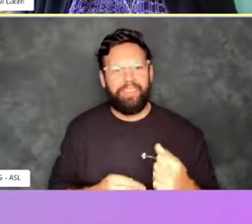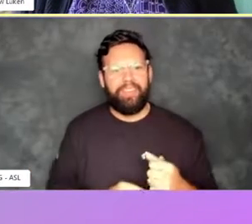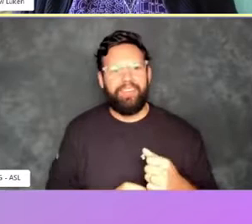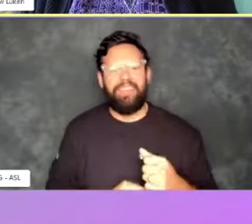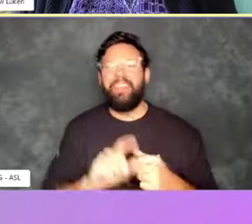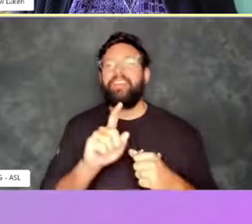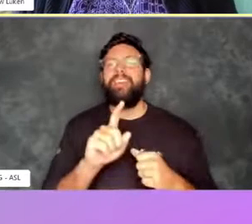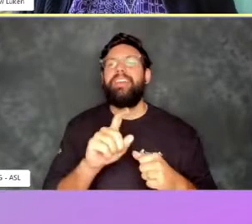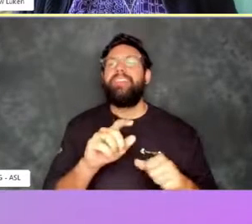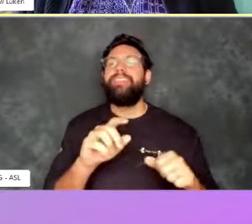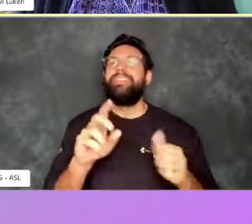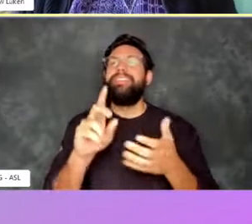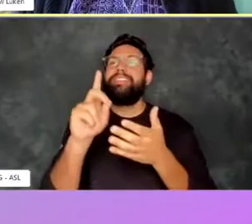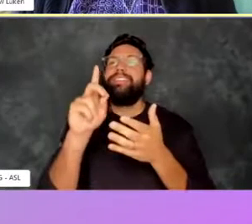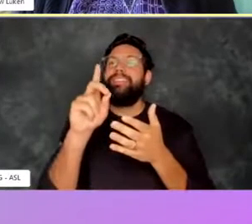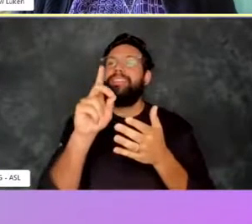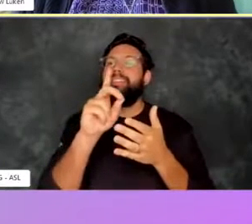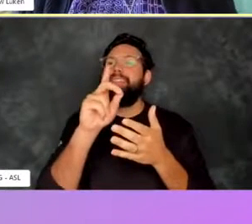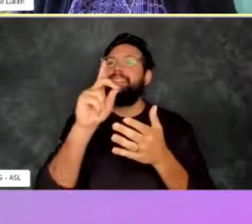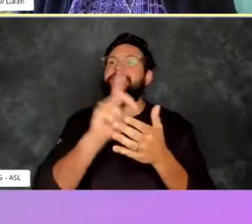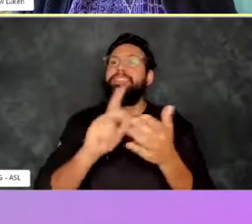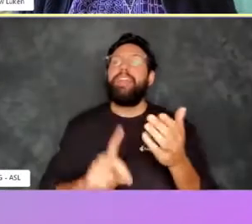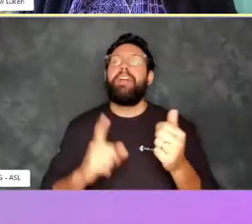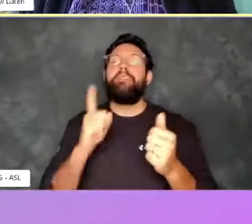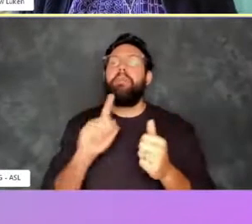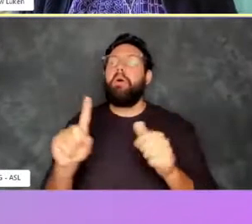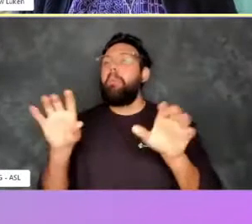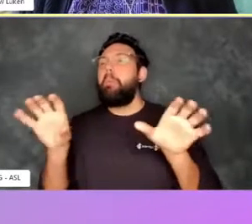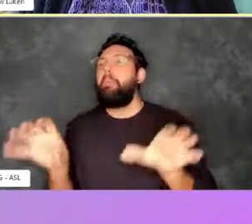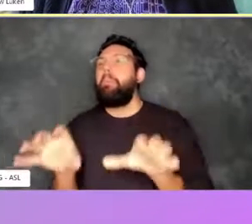accessibility fundamentals. Design for the sake of design